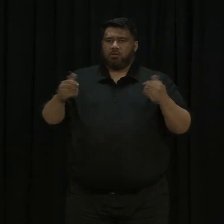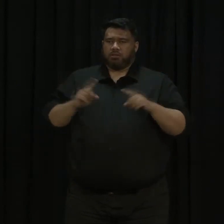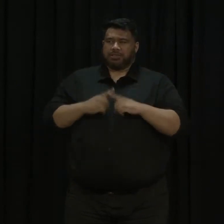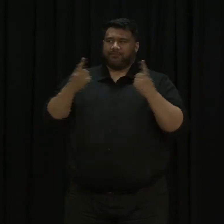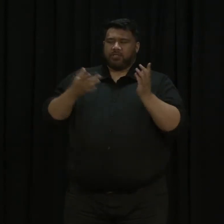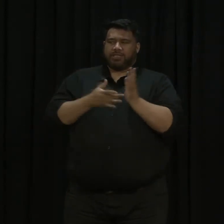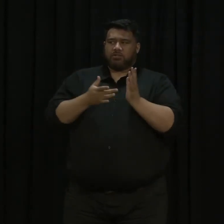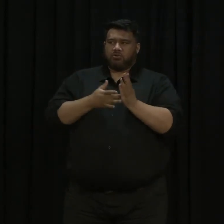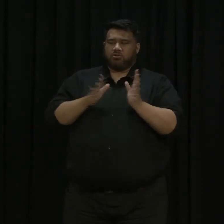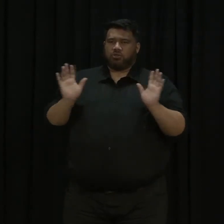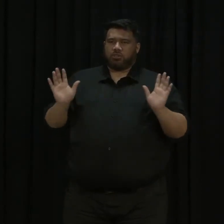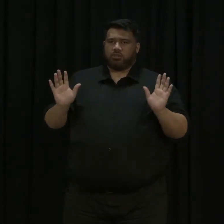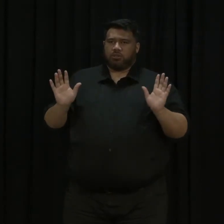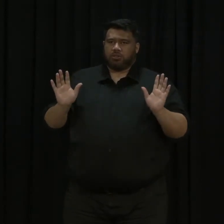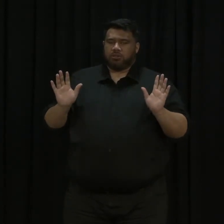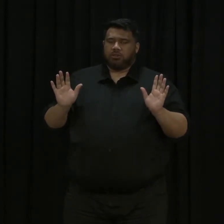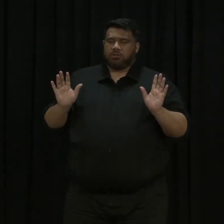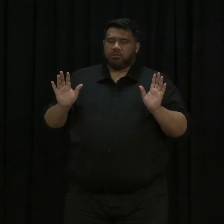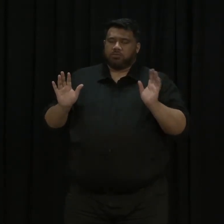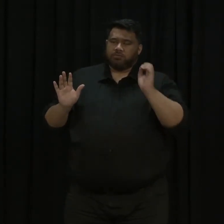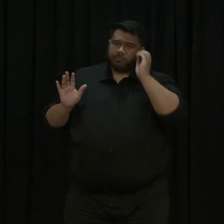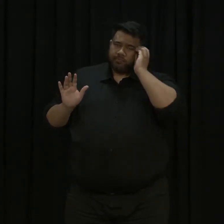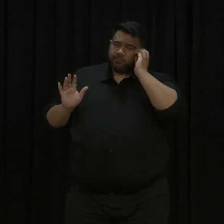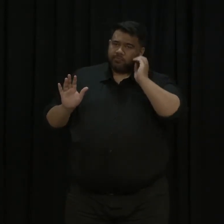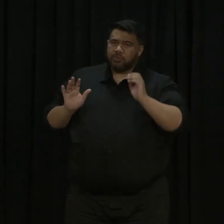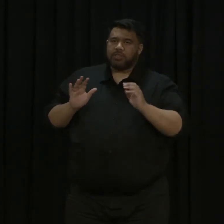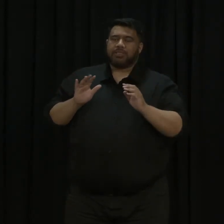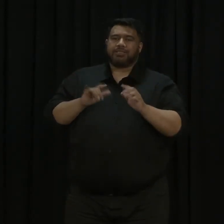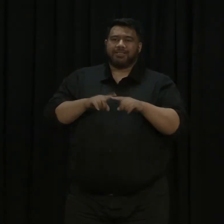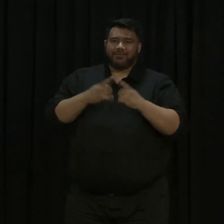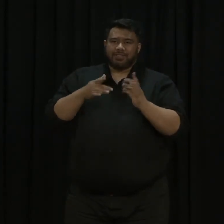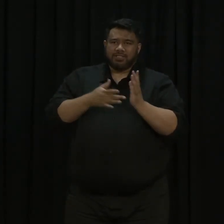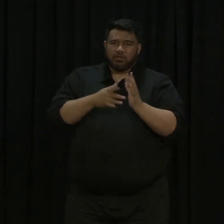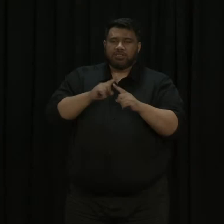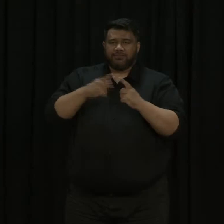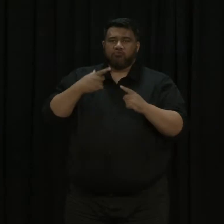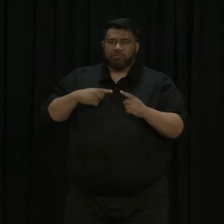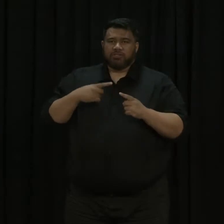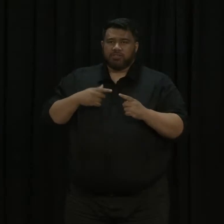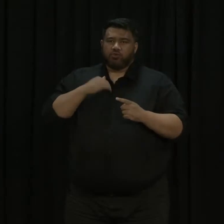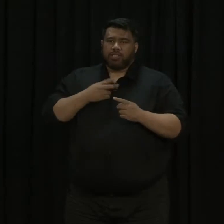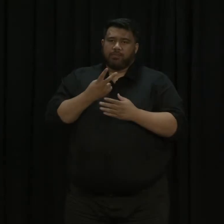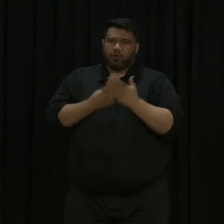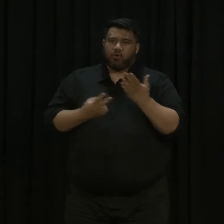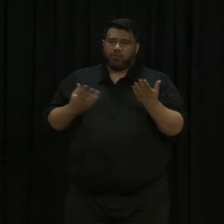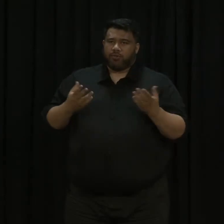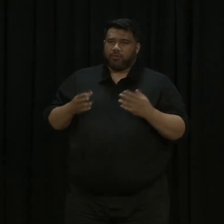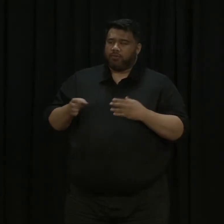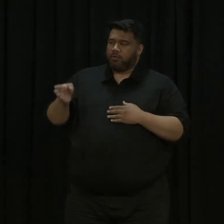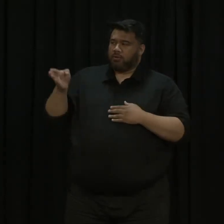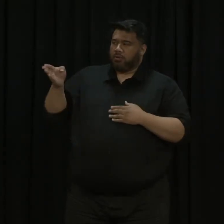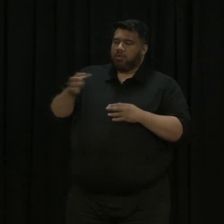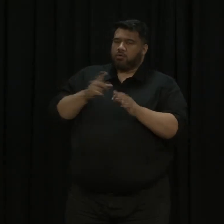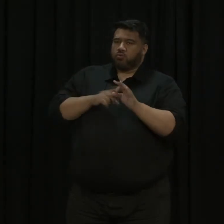The vaccine certificate is being verified by somebody els. They are different technology